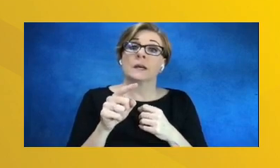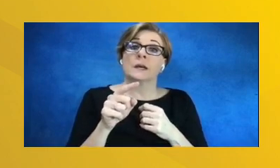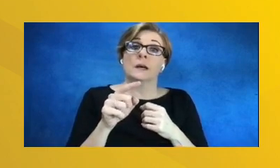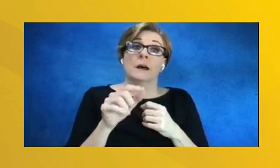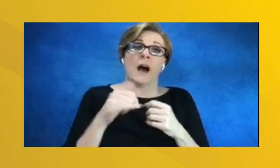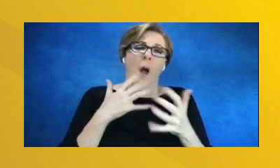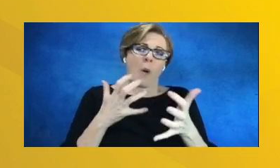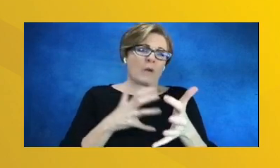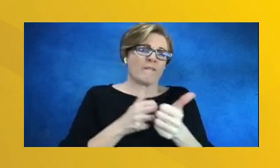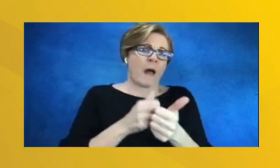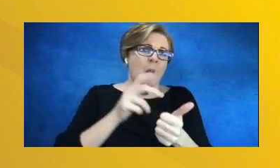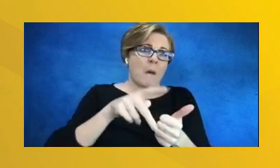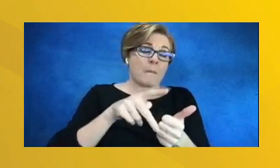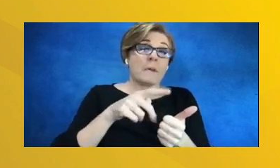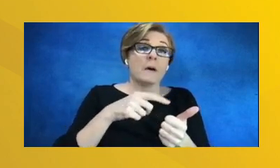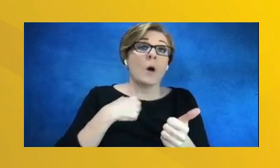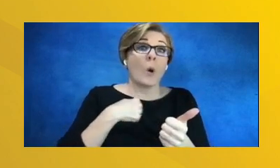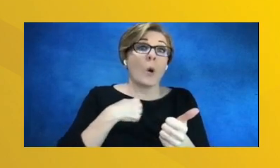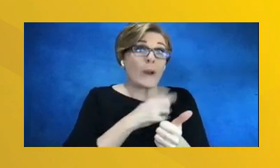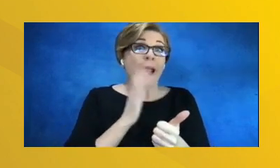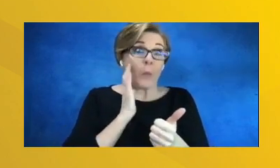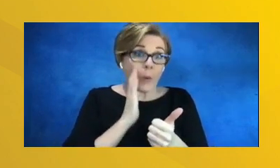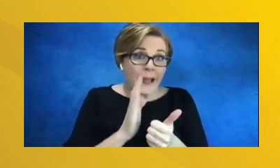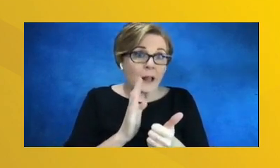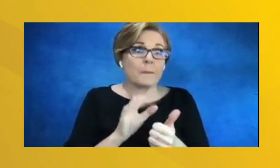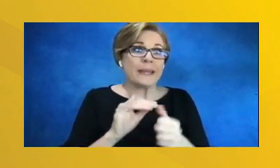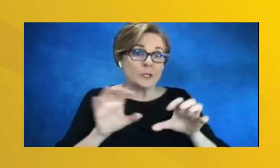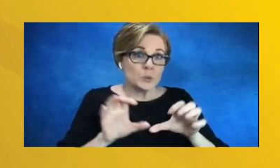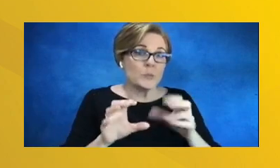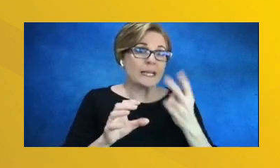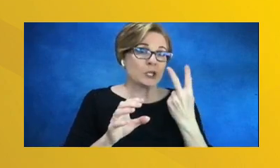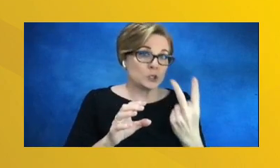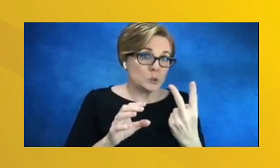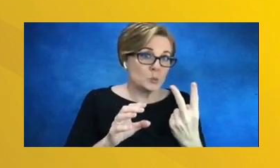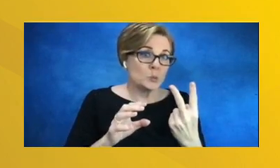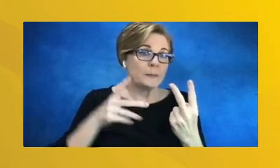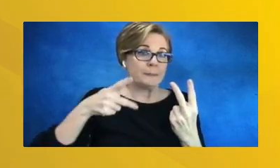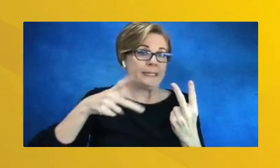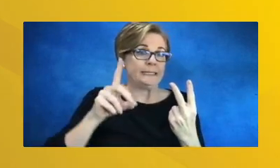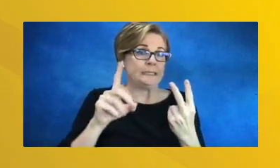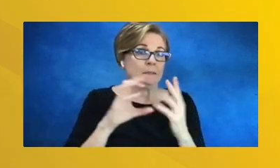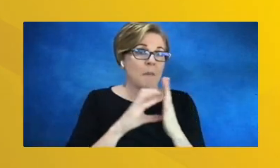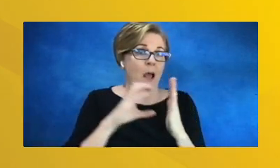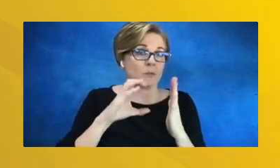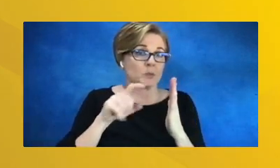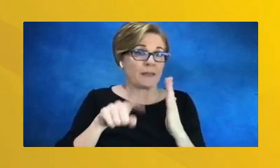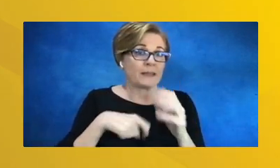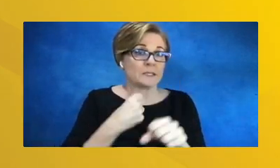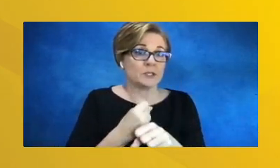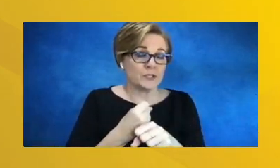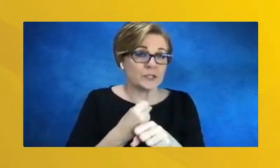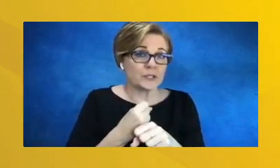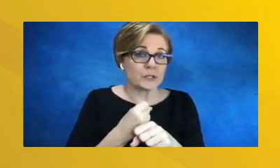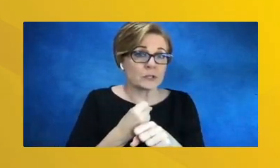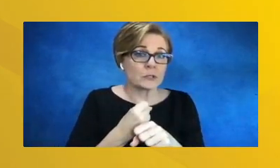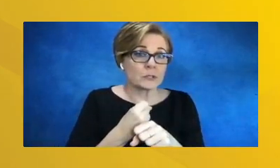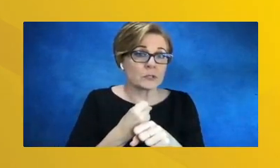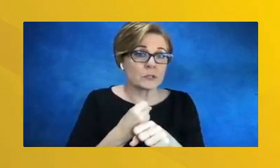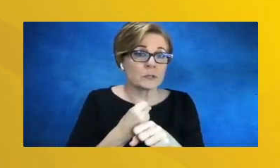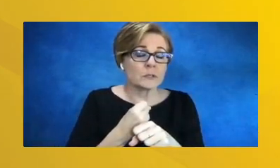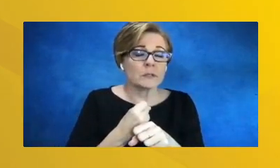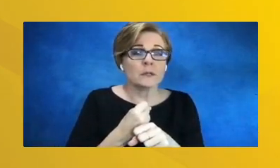be doing two professional development modules this year on one of those topics of Smithsonian